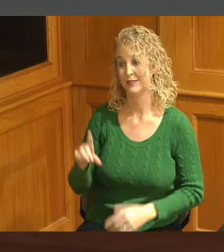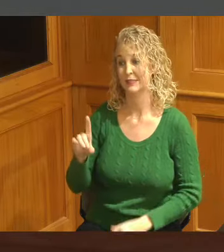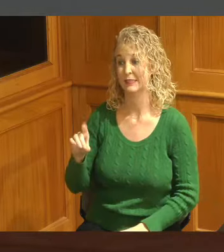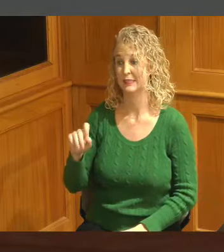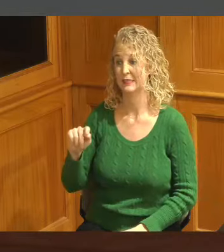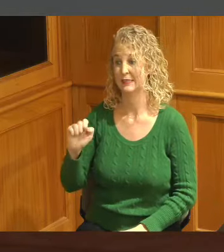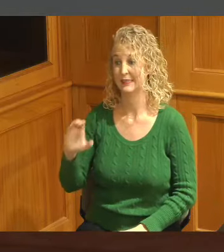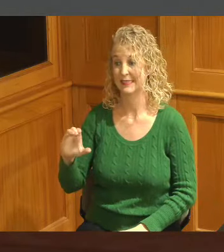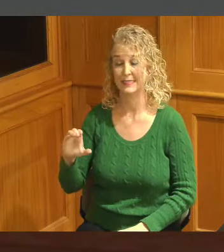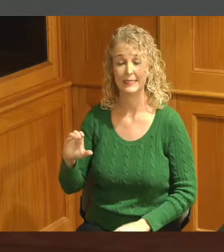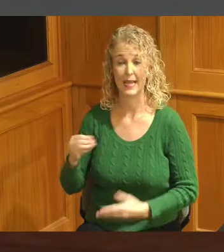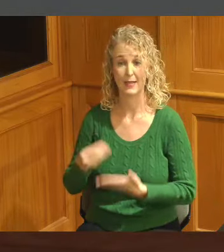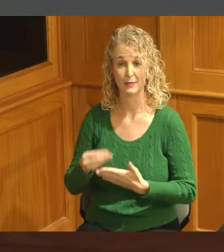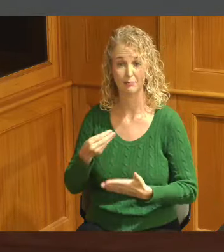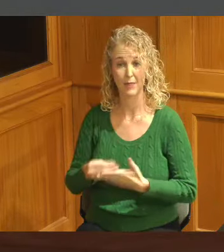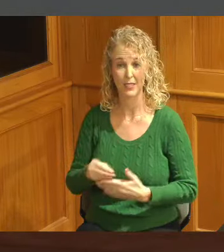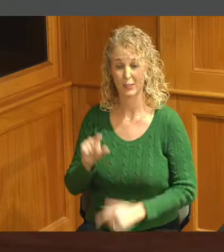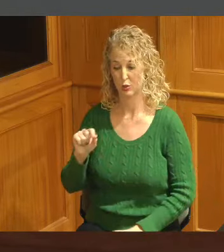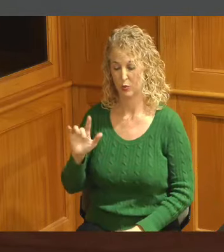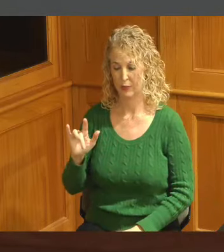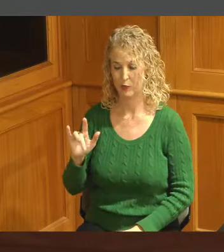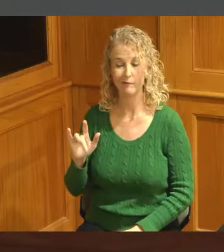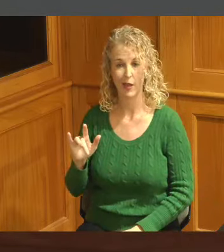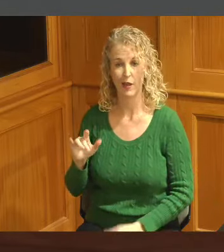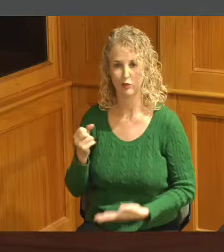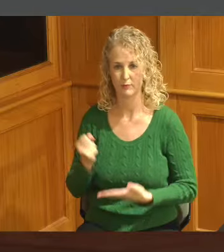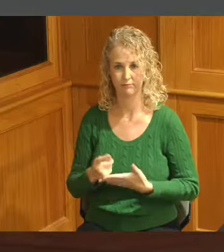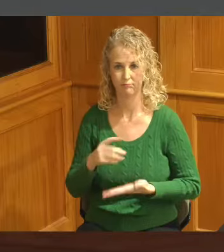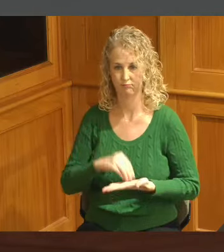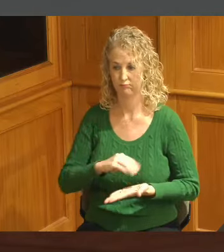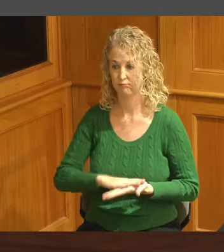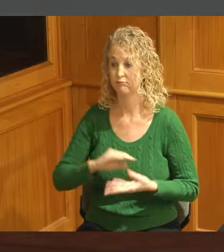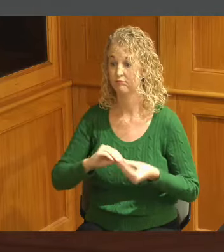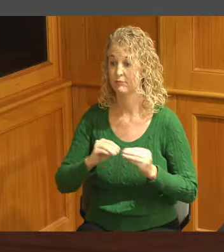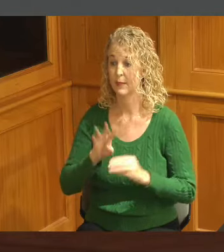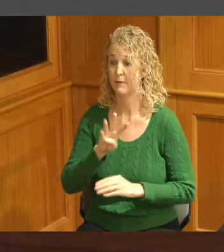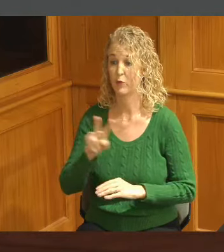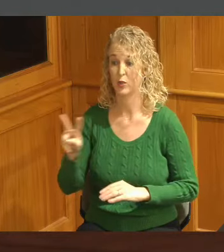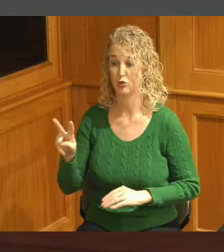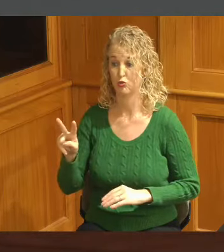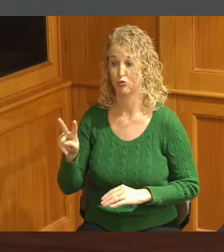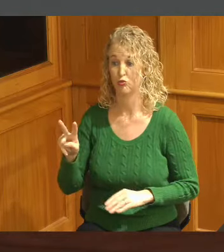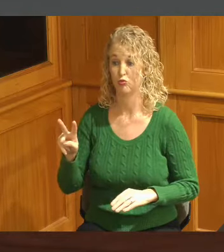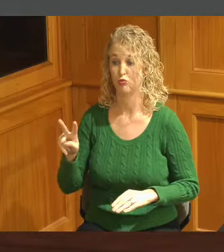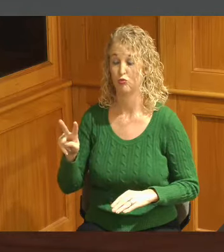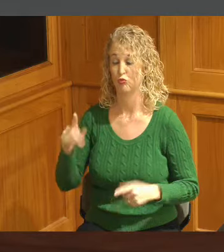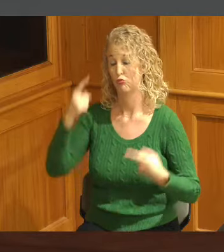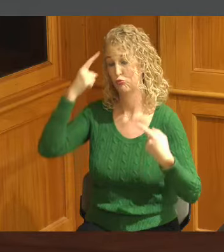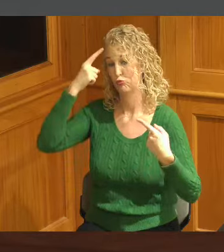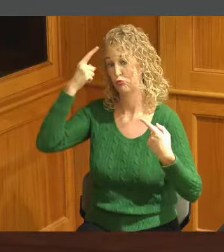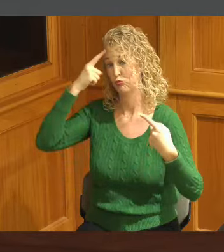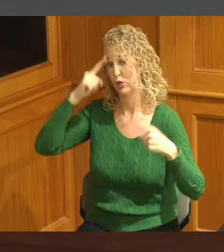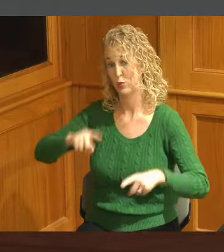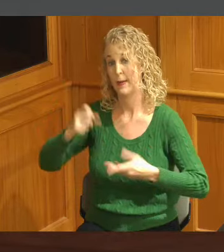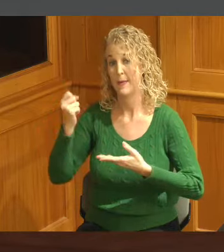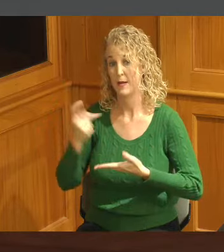the Prosecutor's office for 2025. Item 42 is a resol- resolution authorizing the use of credit